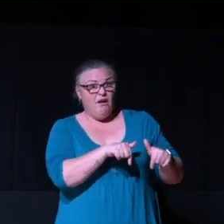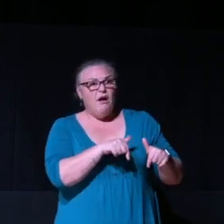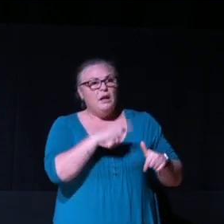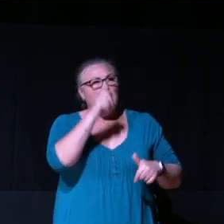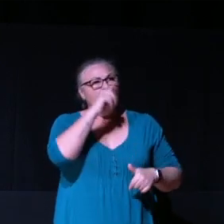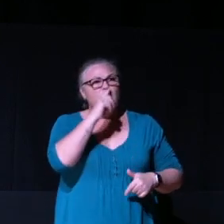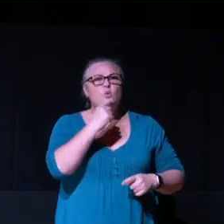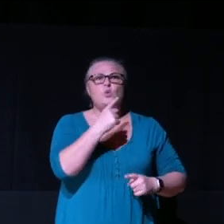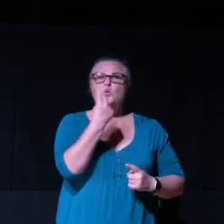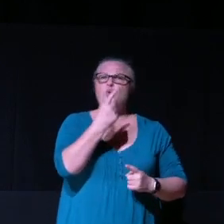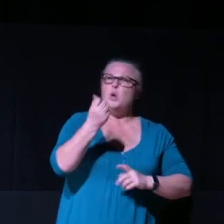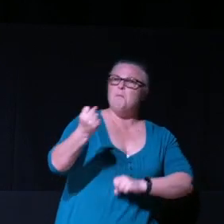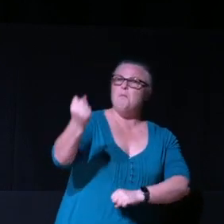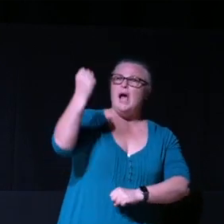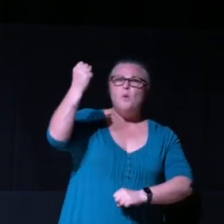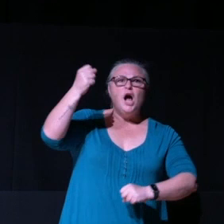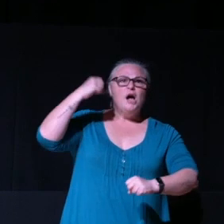maintained power and had no accountability for what they did.